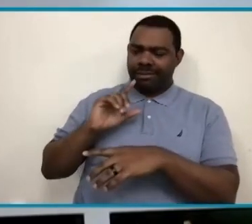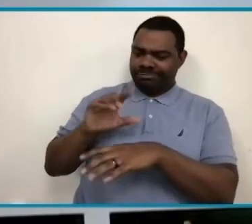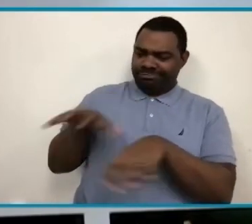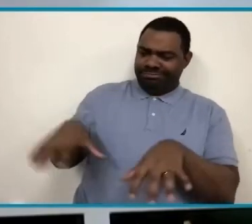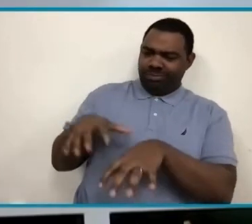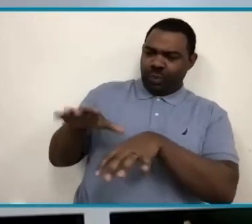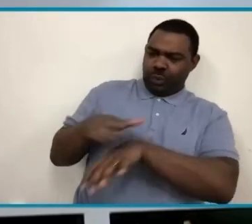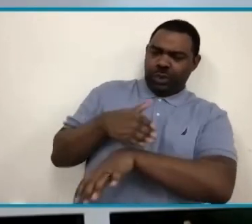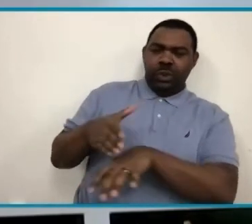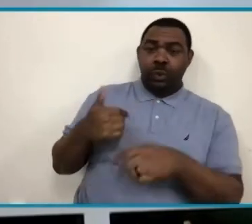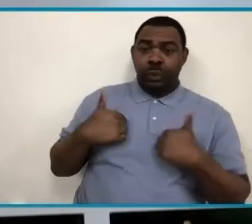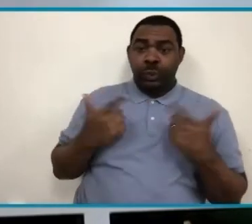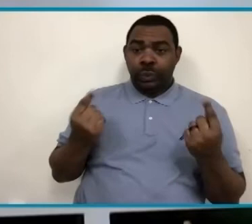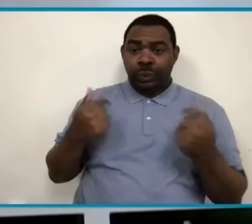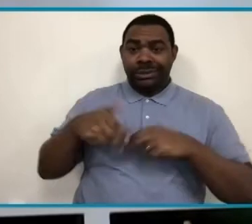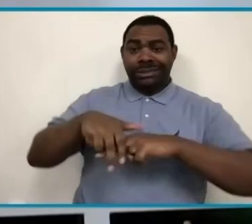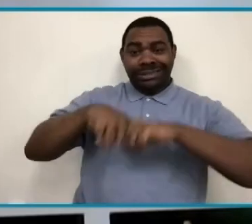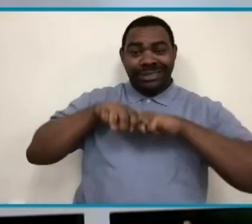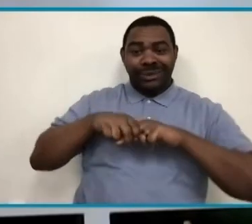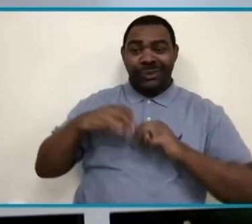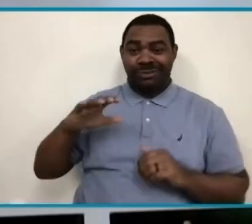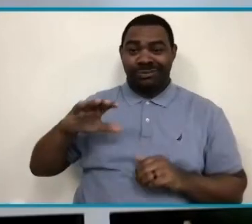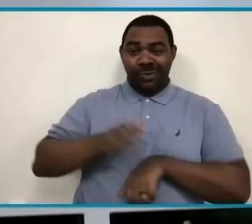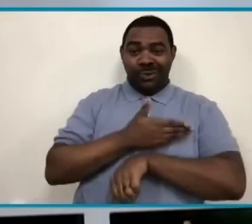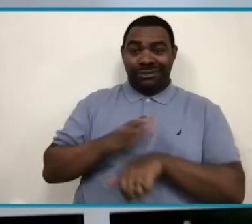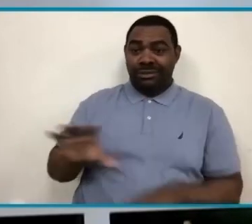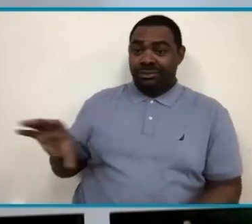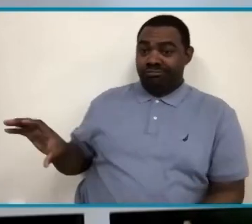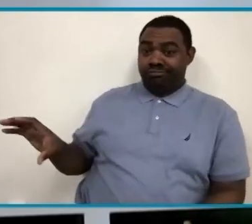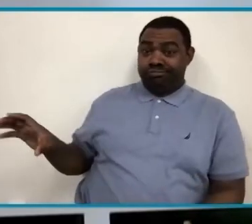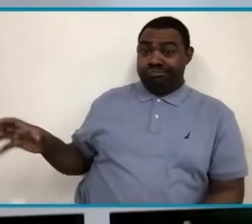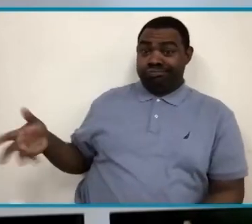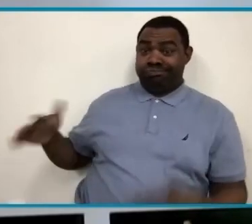knob trying to control the frequencies and while keeping the harmonies constant.